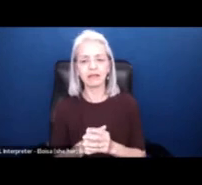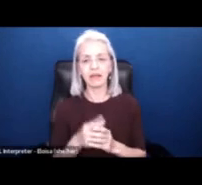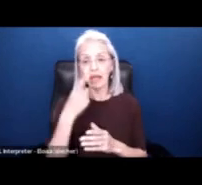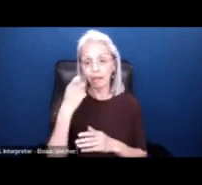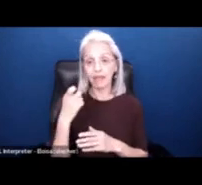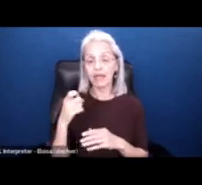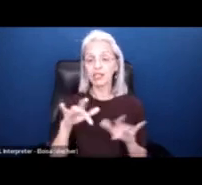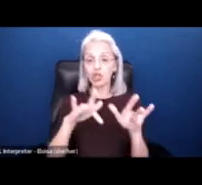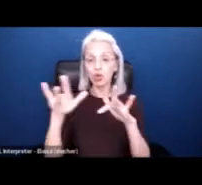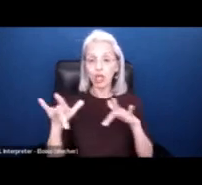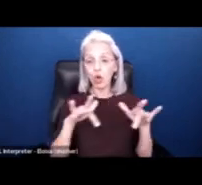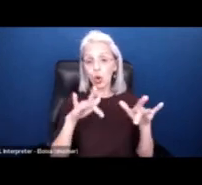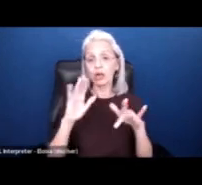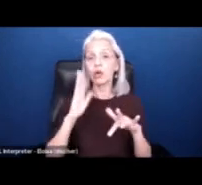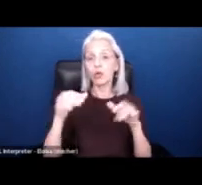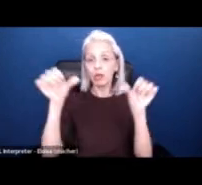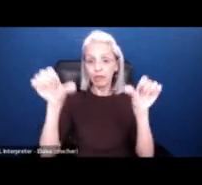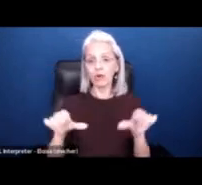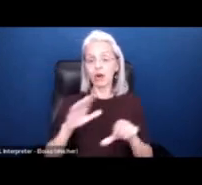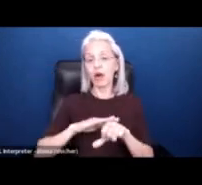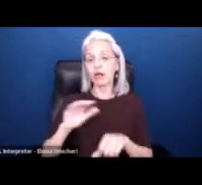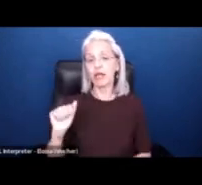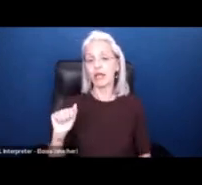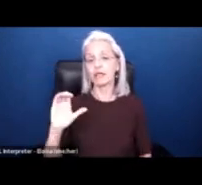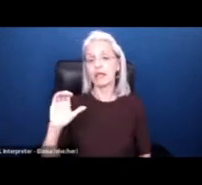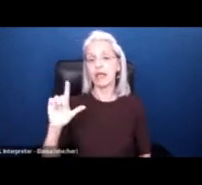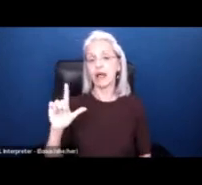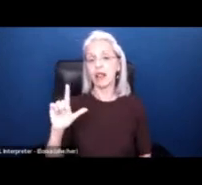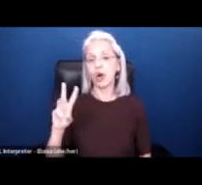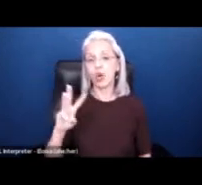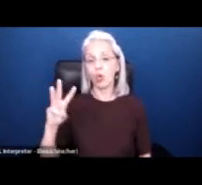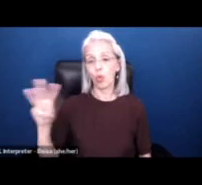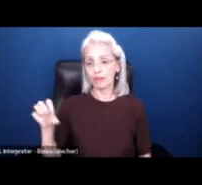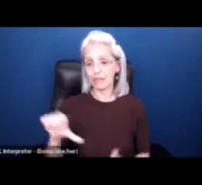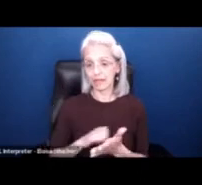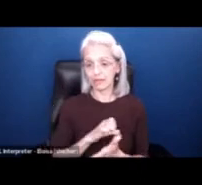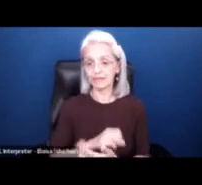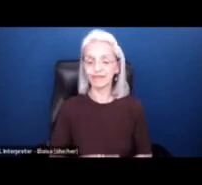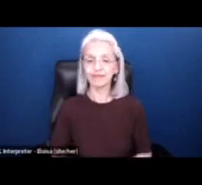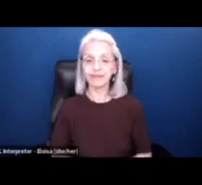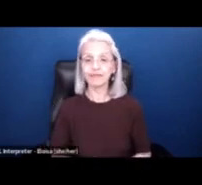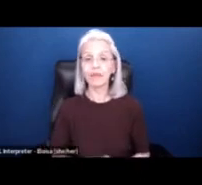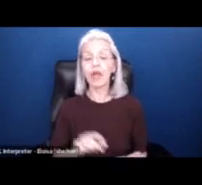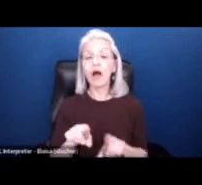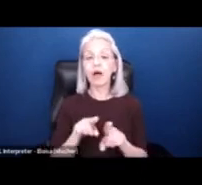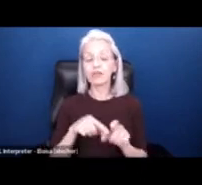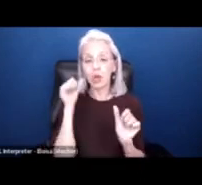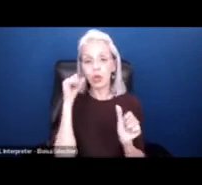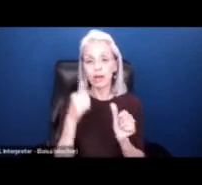recording on the ACL website. So Maria Crowley: Right. Terry Camacho-Gonsalves: And a reminder that you can download